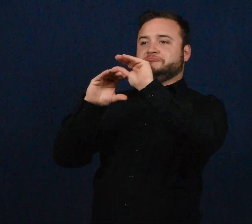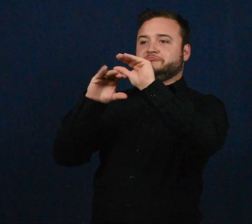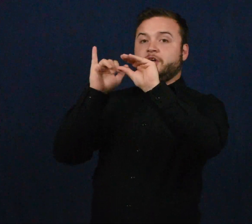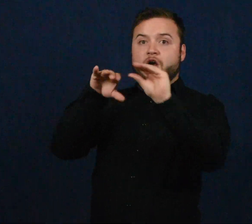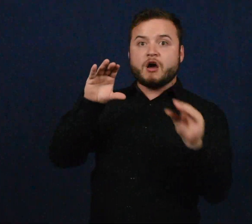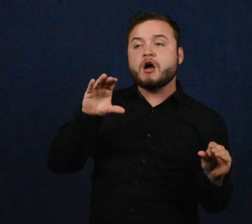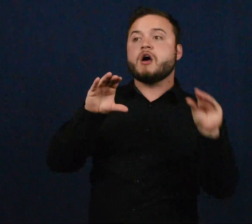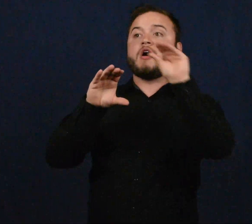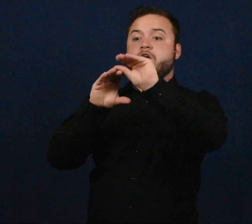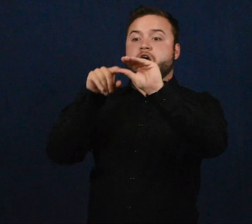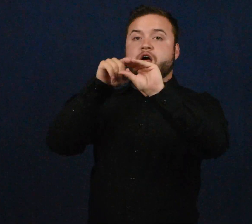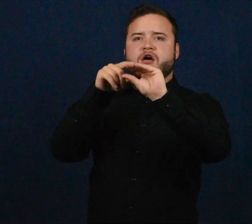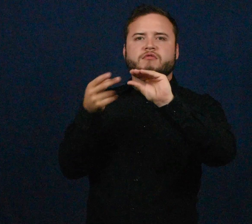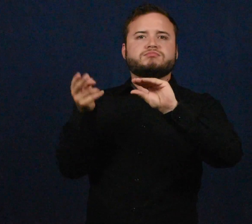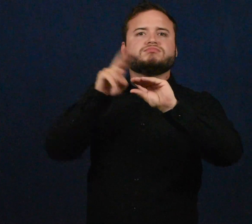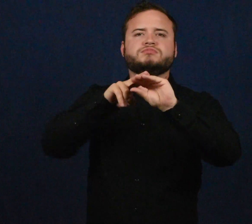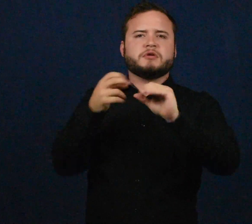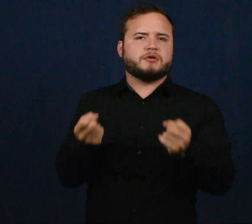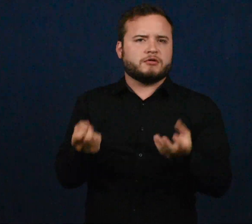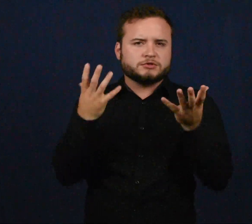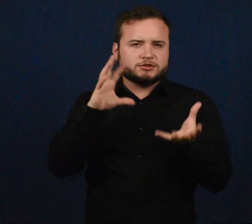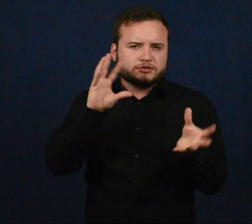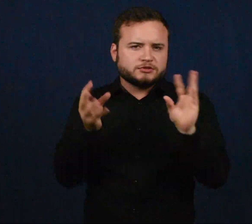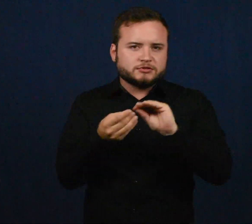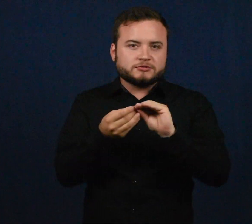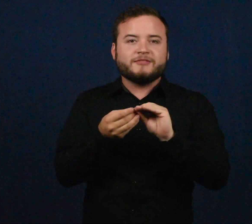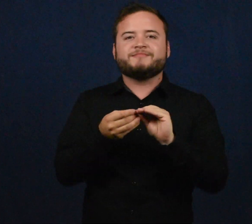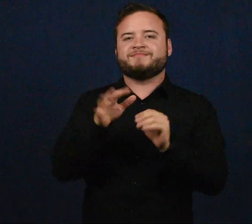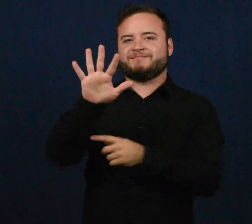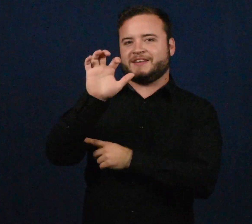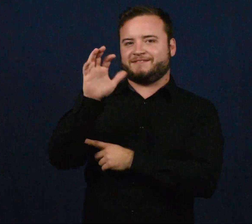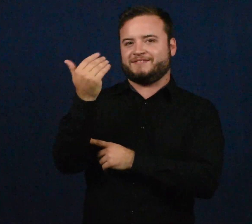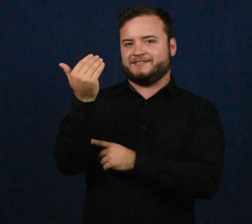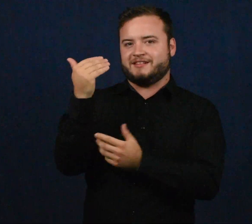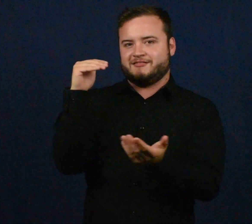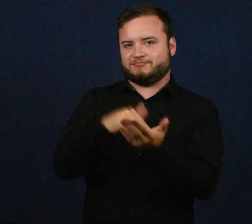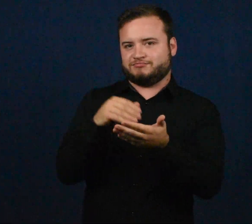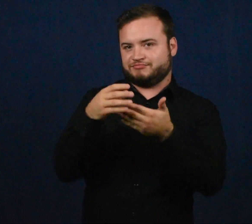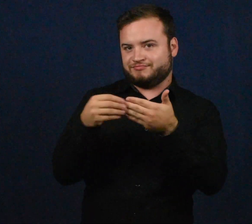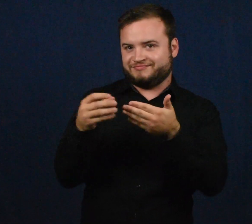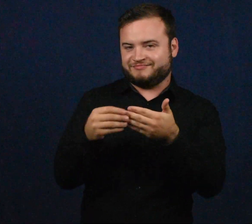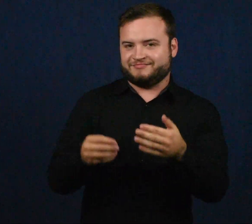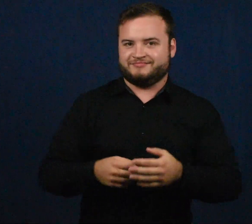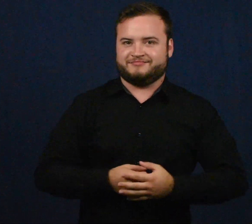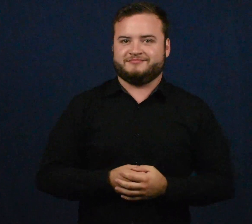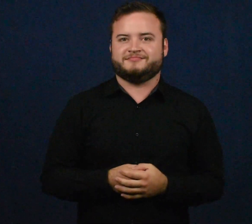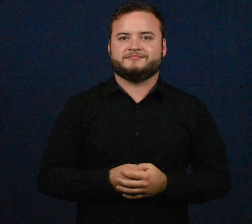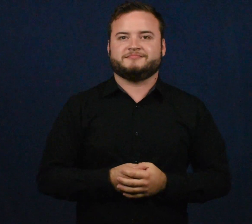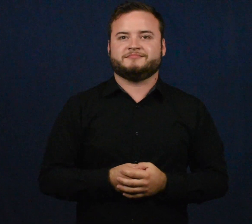They received a $515,000 increase.